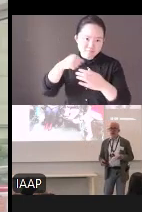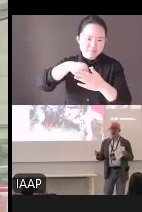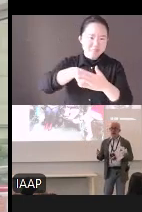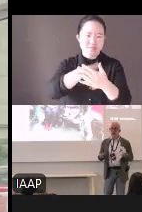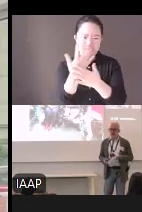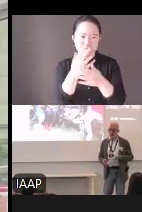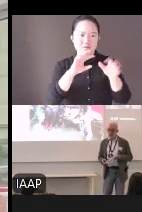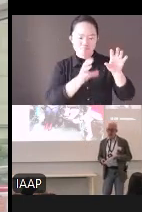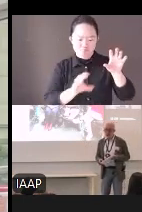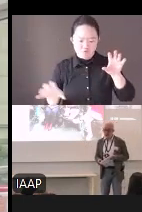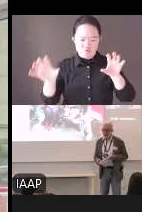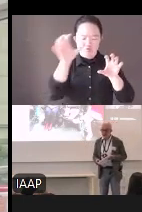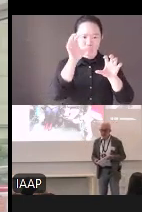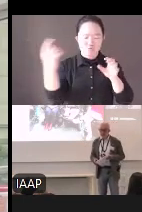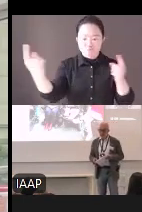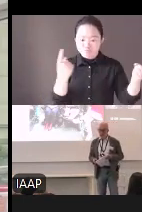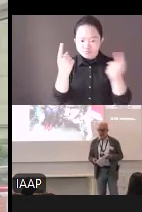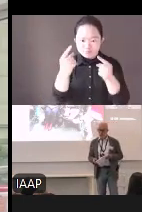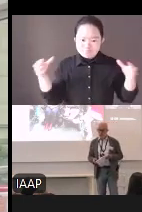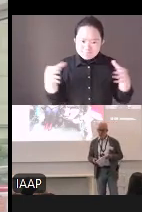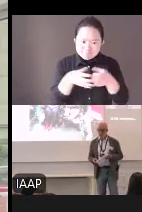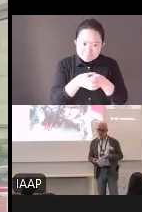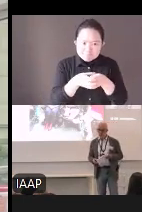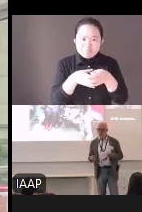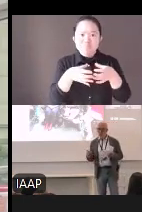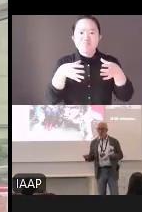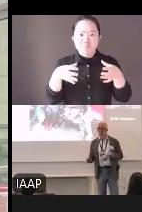and also following up to program on the Nordic program for cooperation.